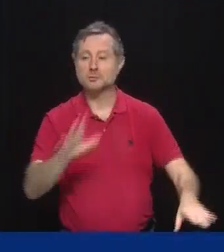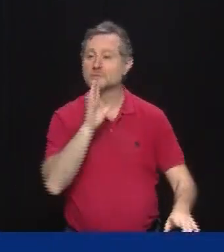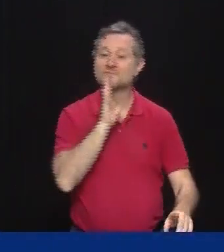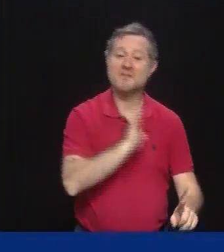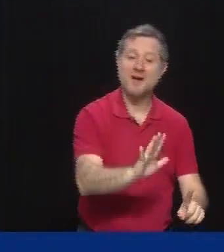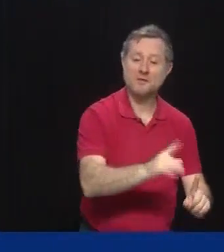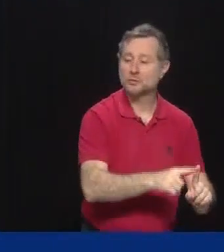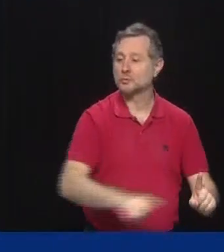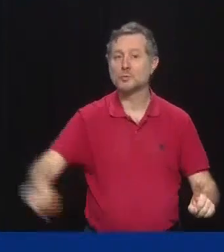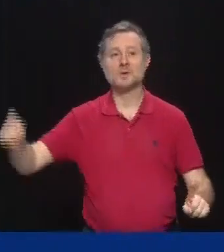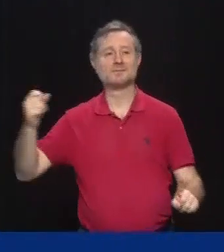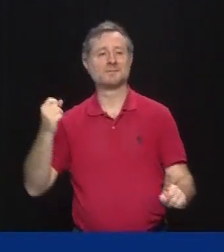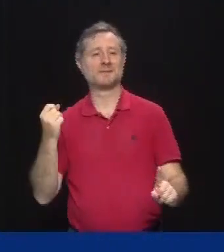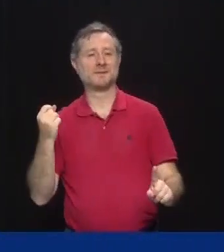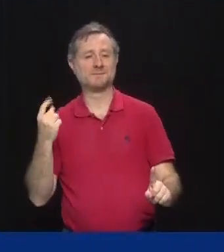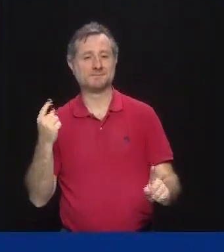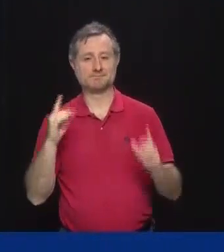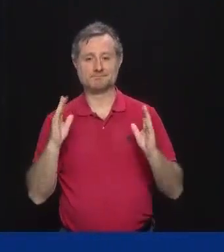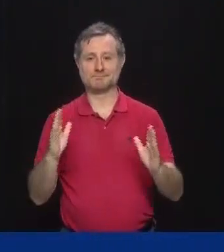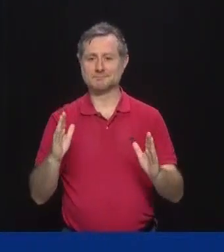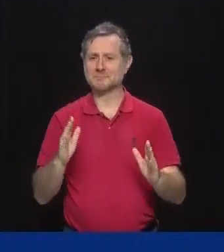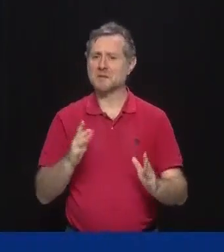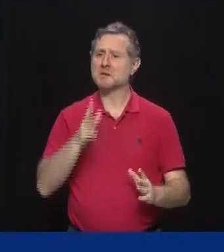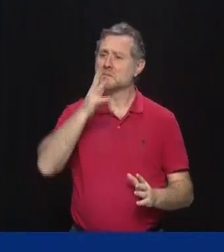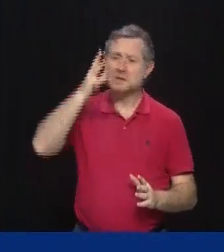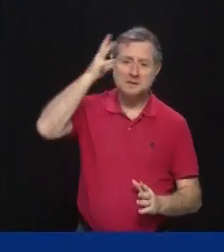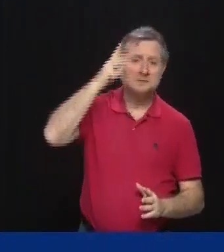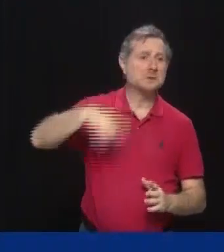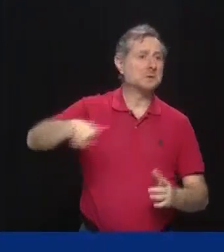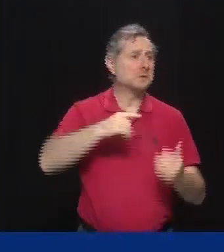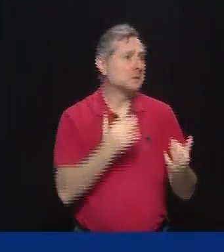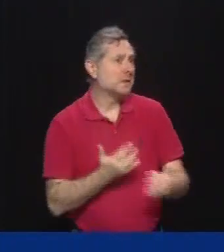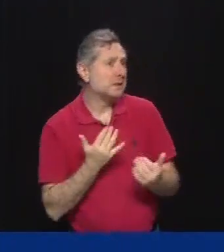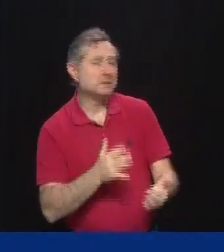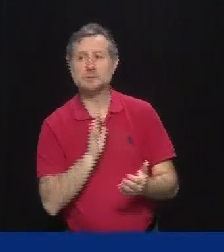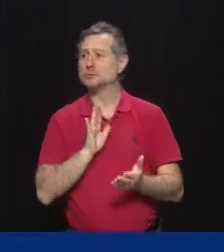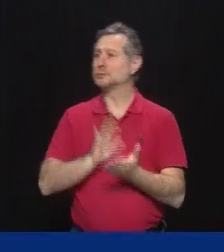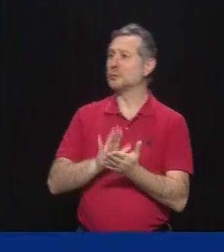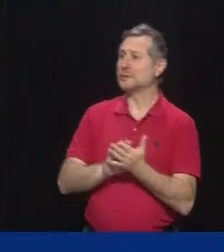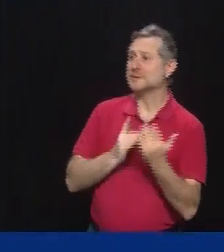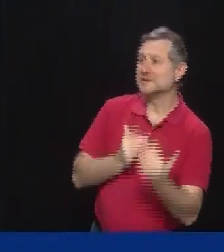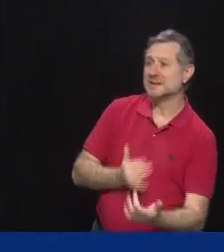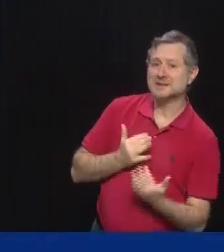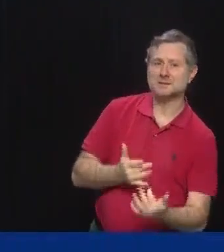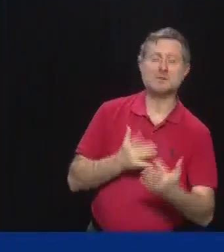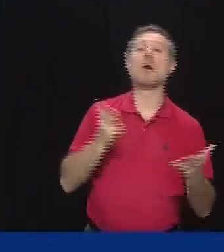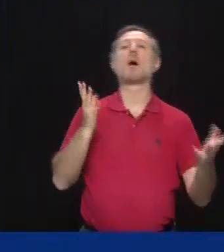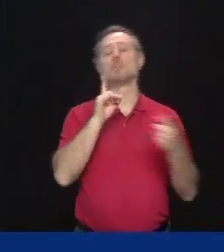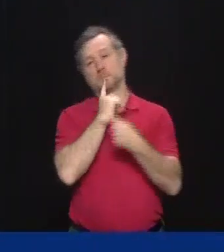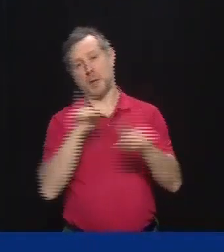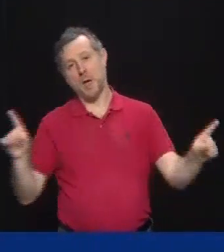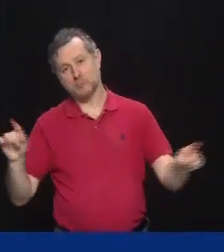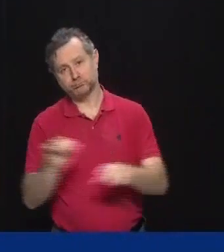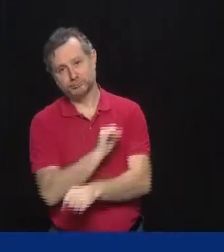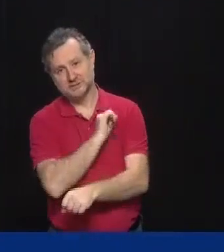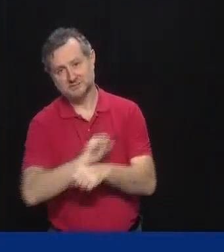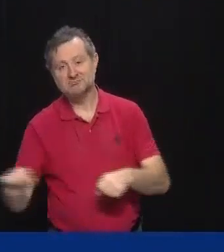NEWS FROM THE FDA ON PEDIATRIC VACCINATIONS. THEY OKAYED PFIZER FOR CHILDREN AGES 5 TO 11. WE'VE BEEN WAITING FOR THIS.